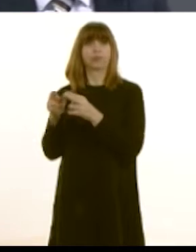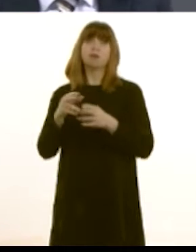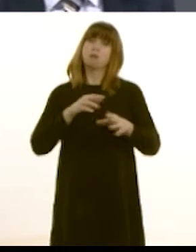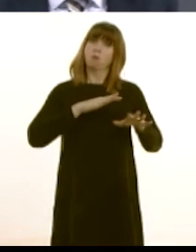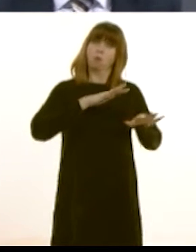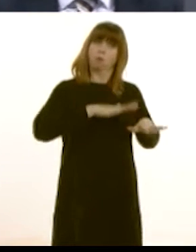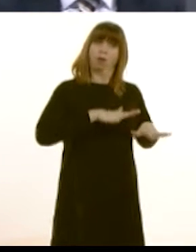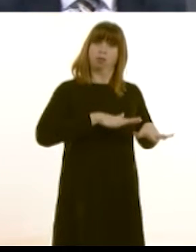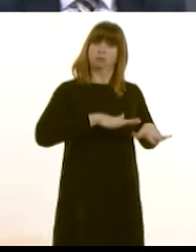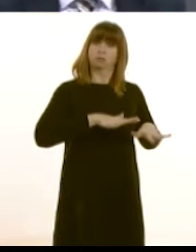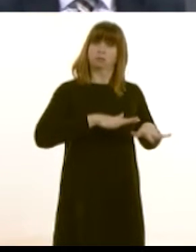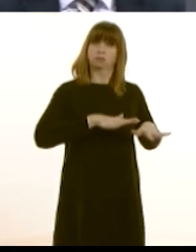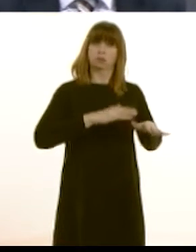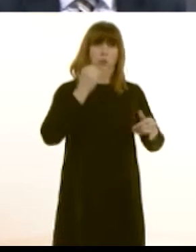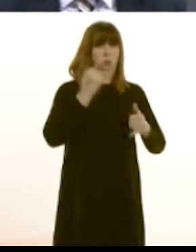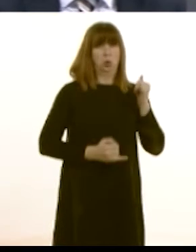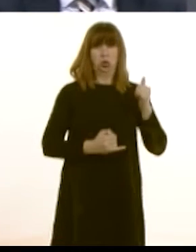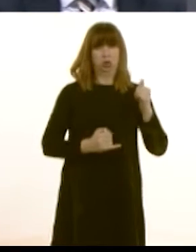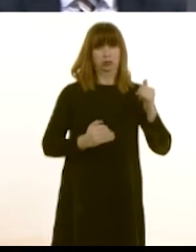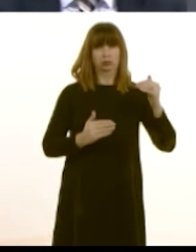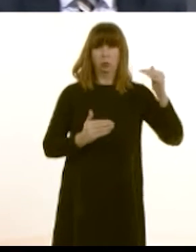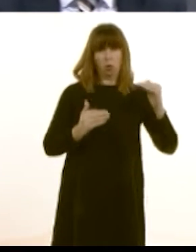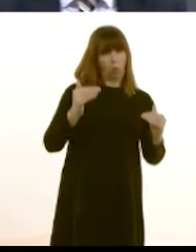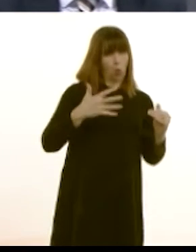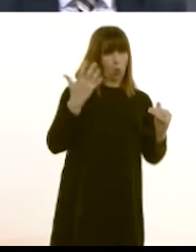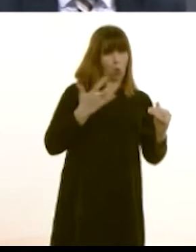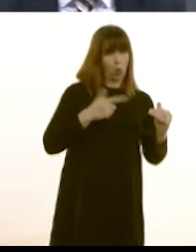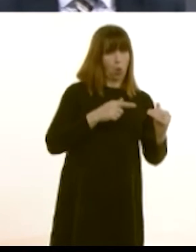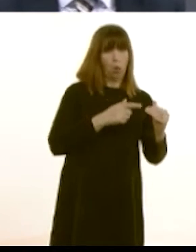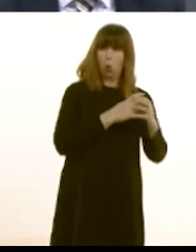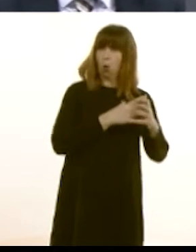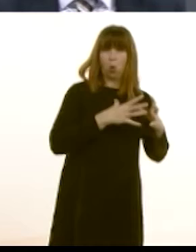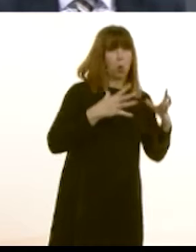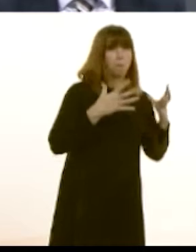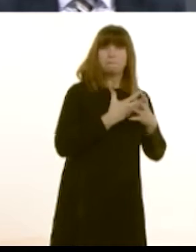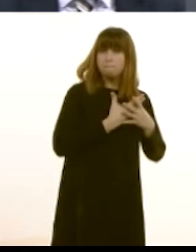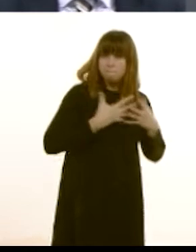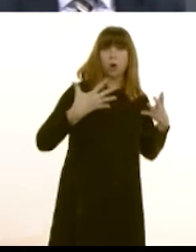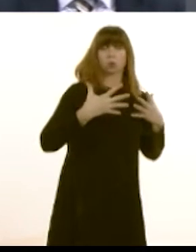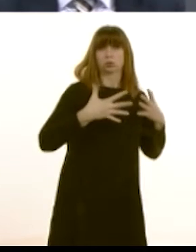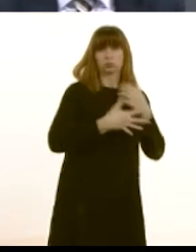among the UK nations, and the second highest among the 12 UK regions, but persists in using